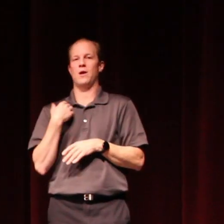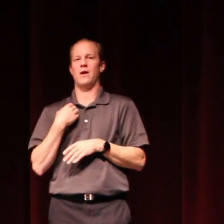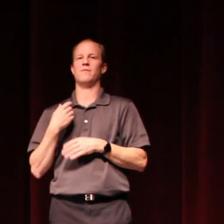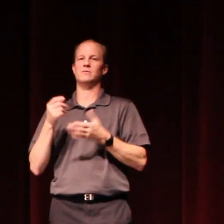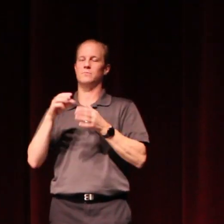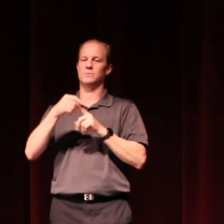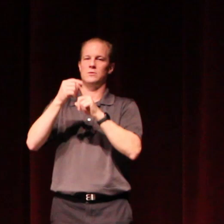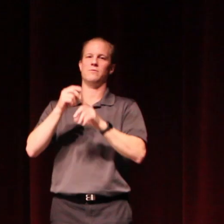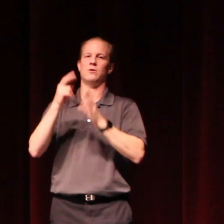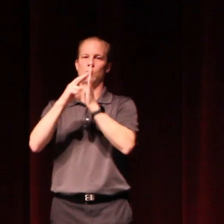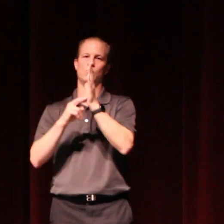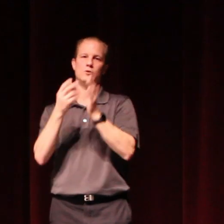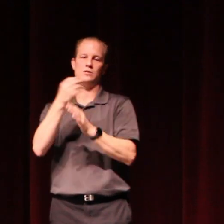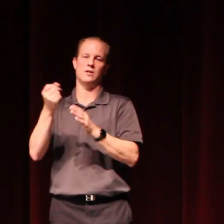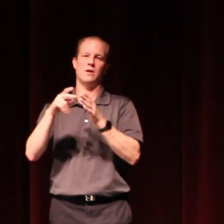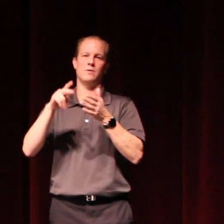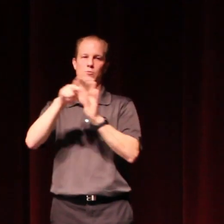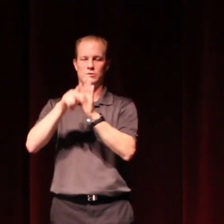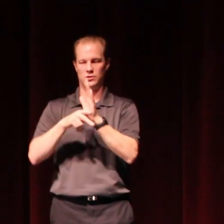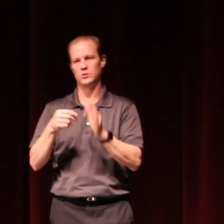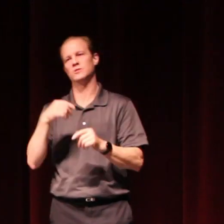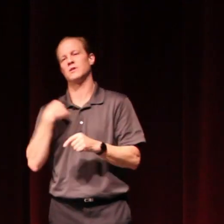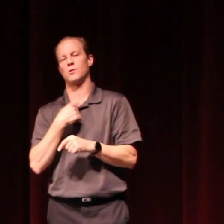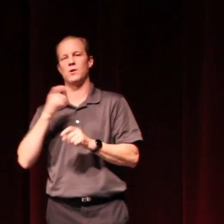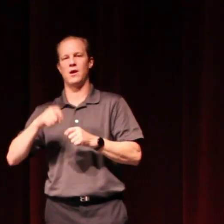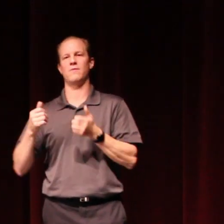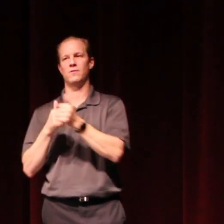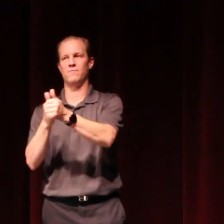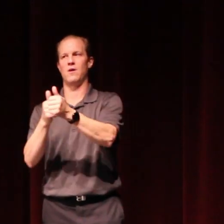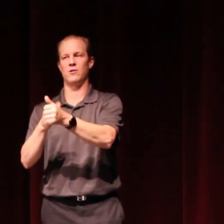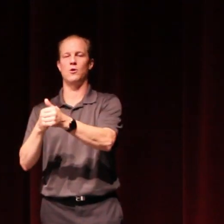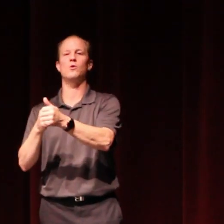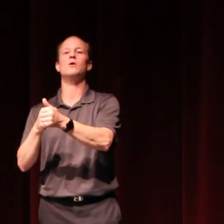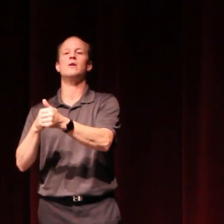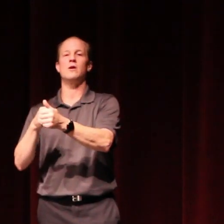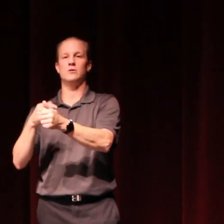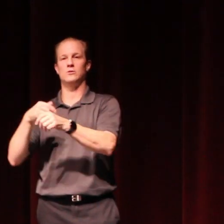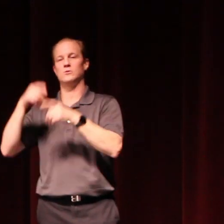effectively while leaving the administrations of daily operations to the College, president,